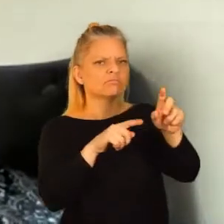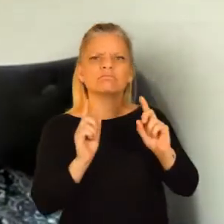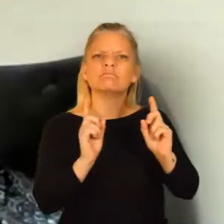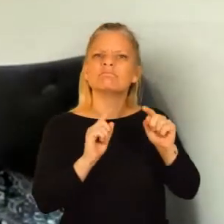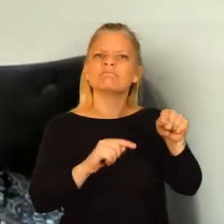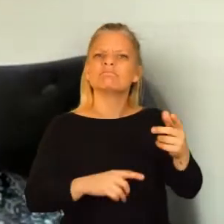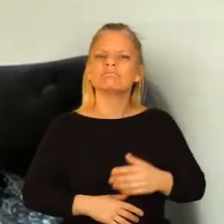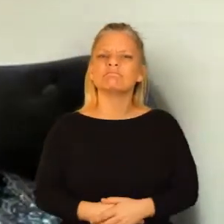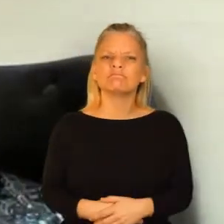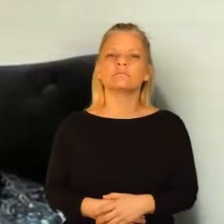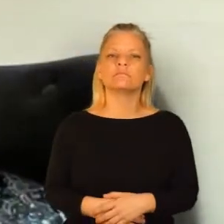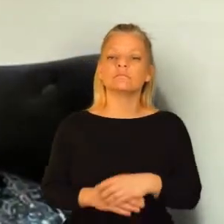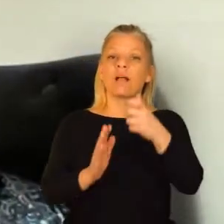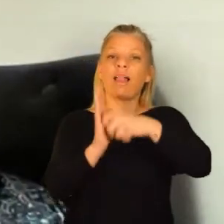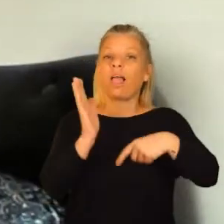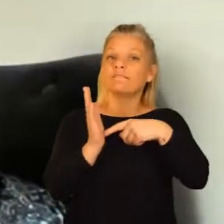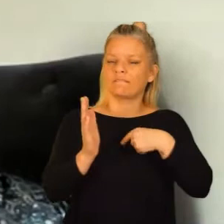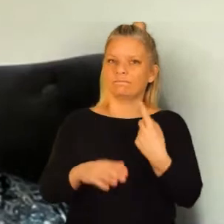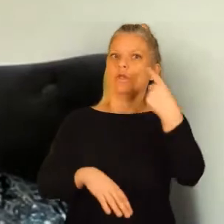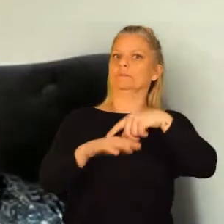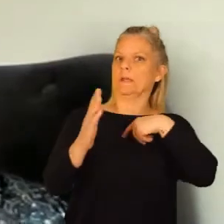I've been spending a few years in hospital trying to get rid of them